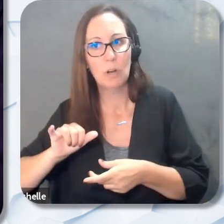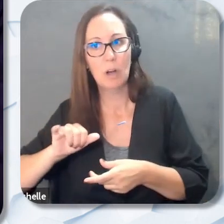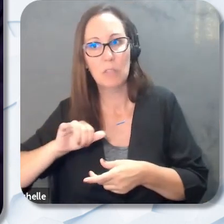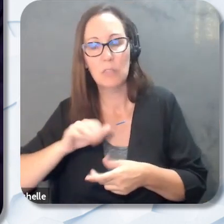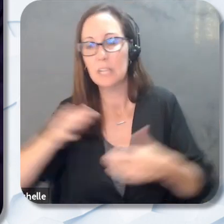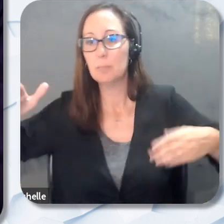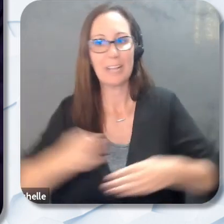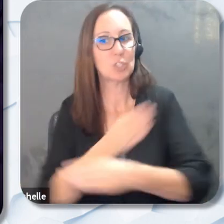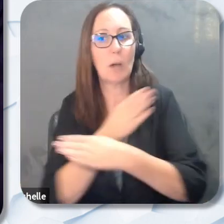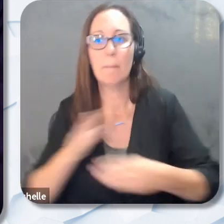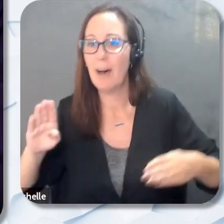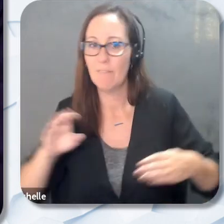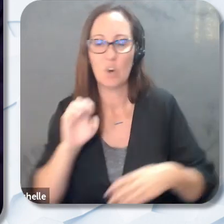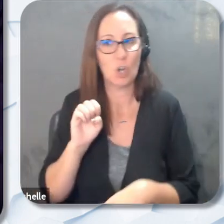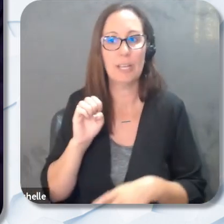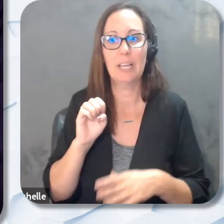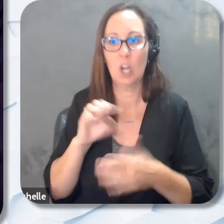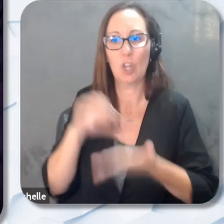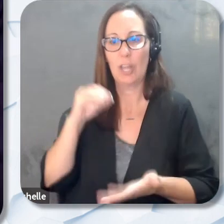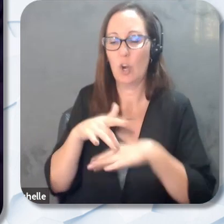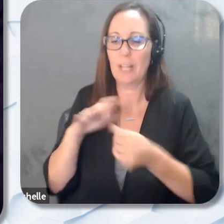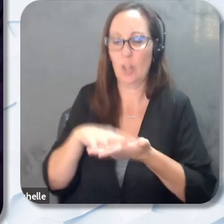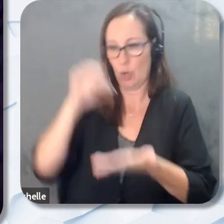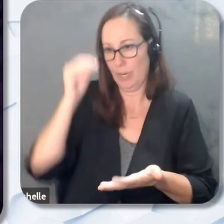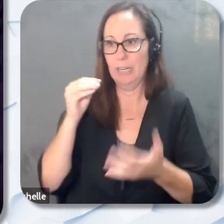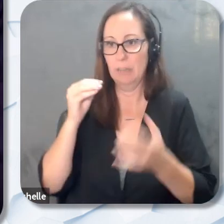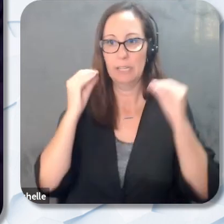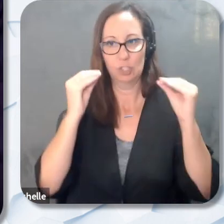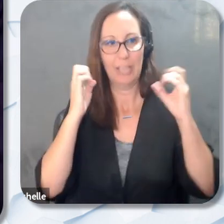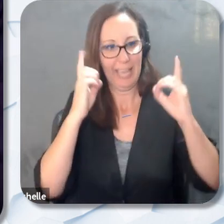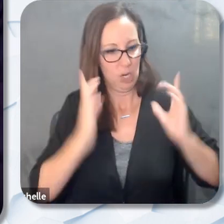educator positions. Because many initiatives are expanding and we need to be thinking about